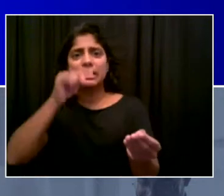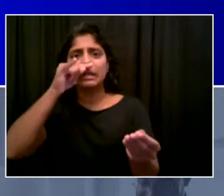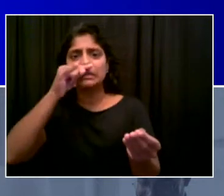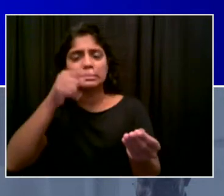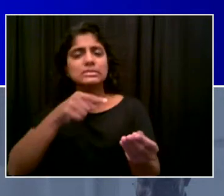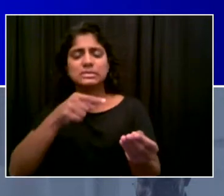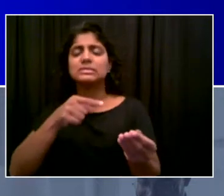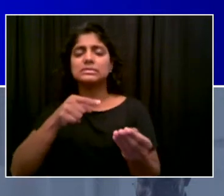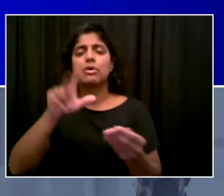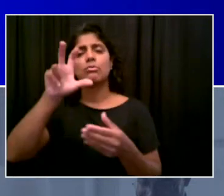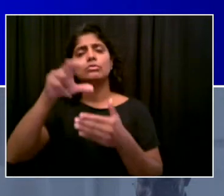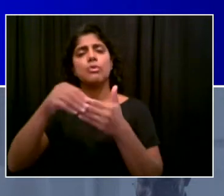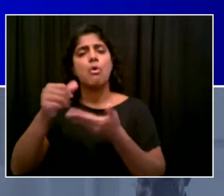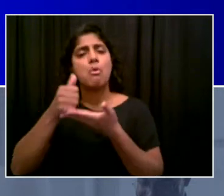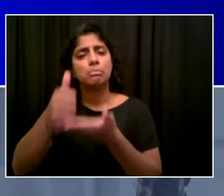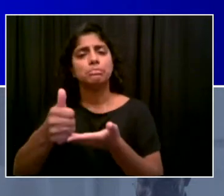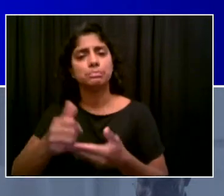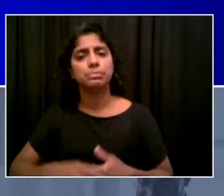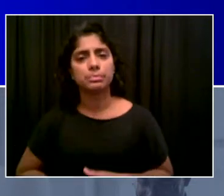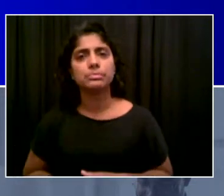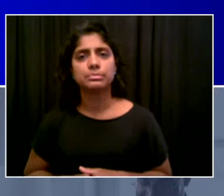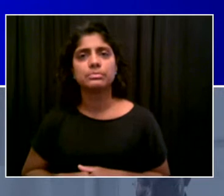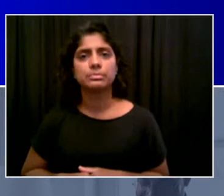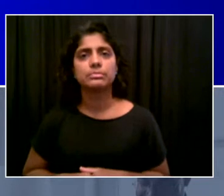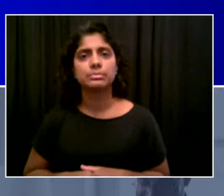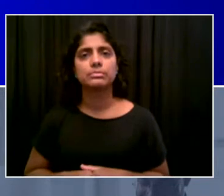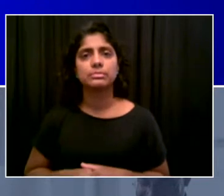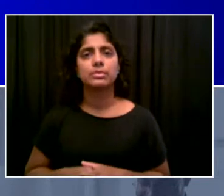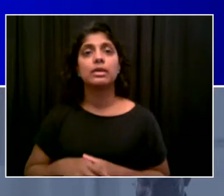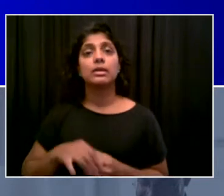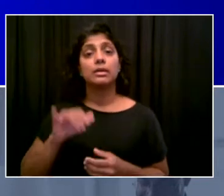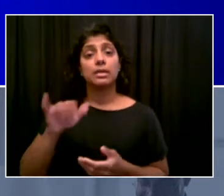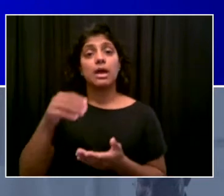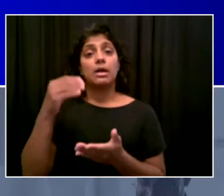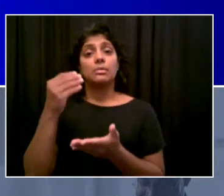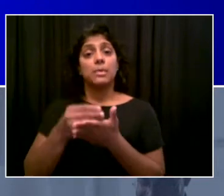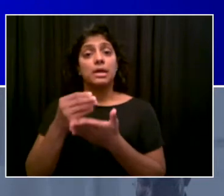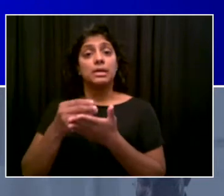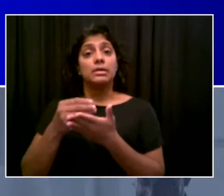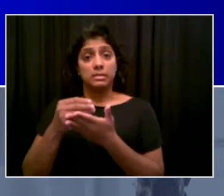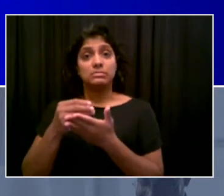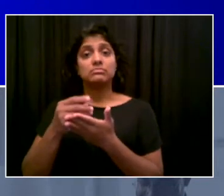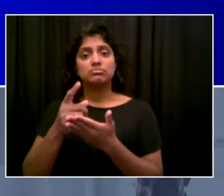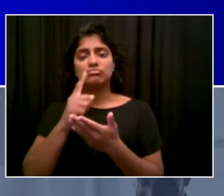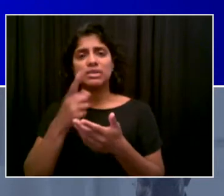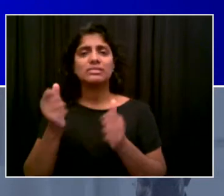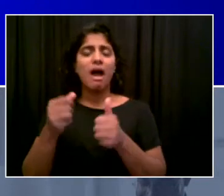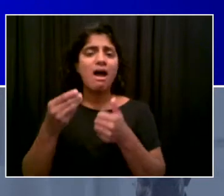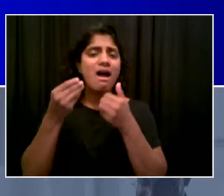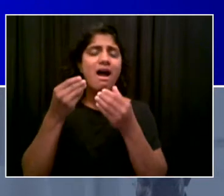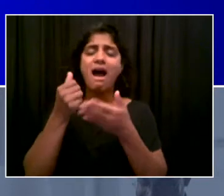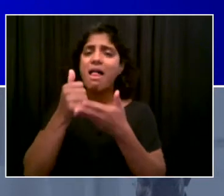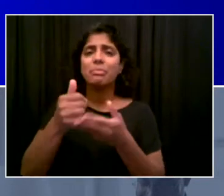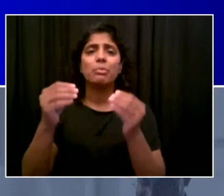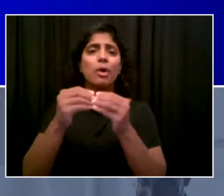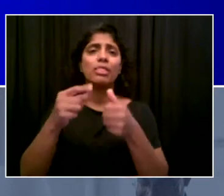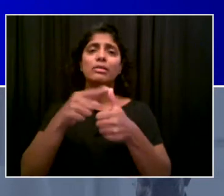THE FAMILIES WHO NEEDED. FOR SOME FAMILIES IT WILL